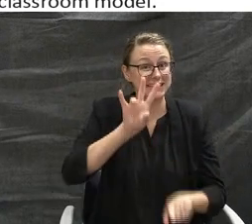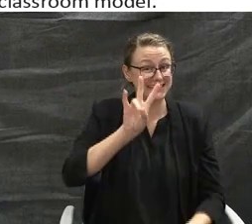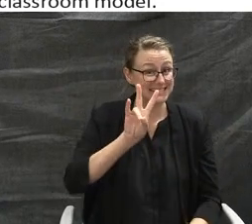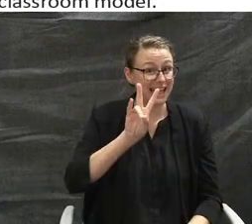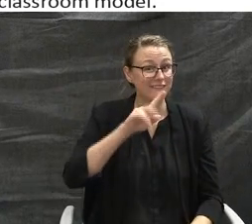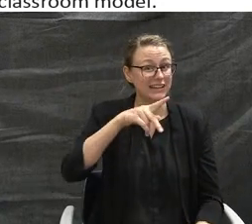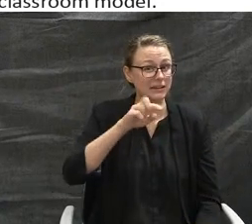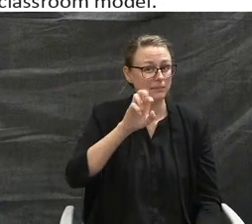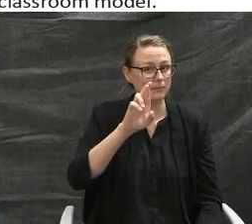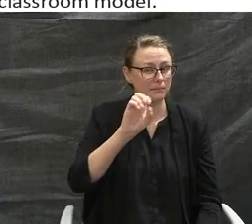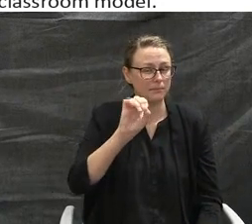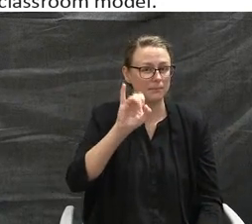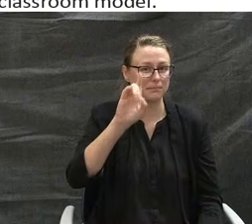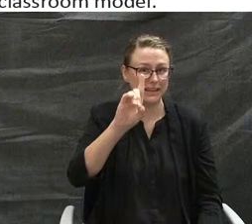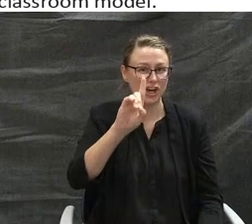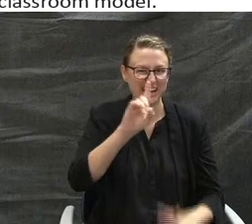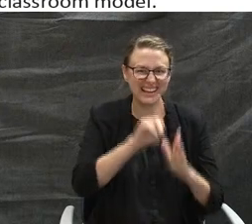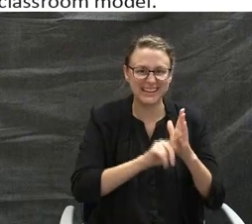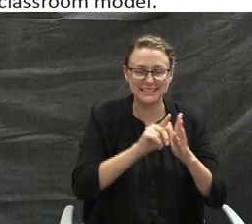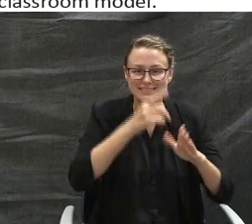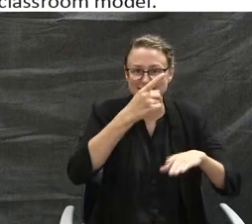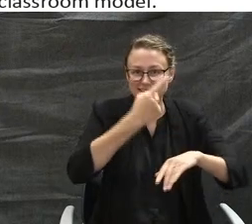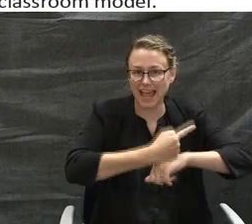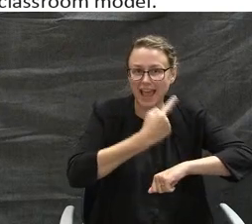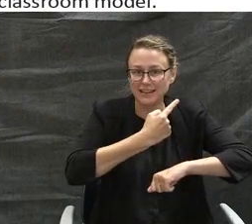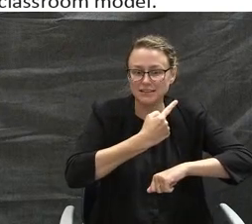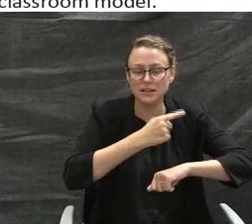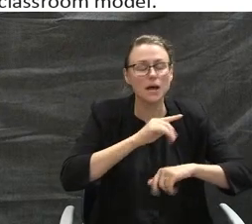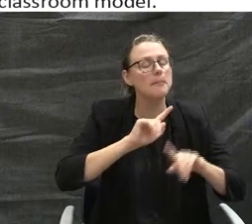All classes as I said will be 50% capacity or less.